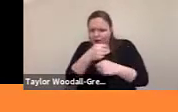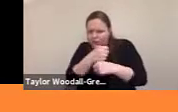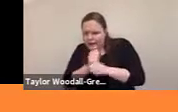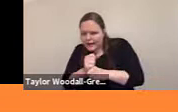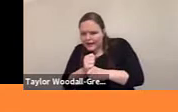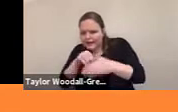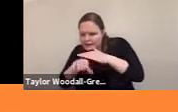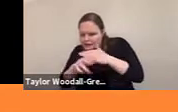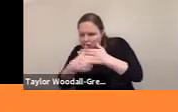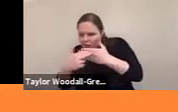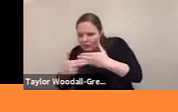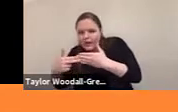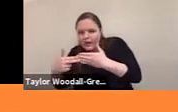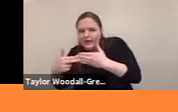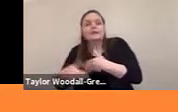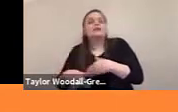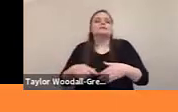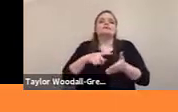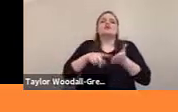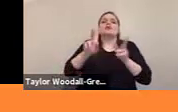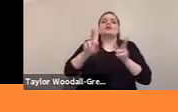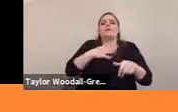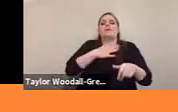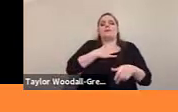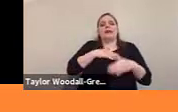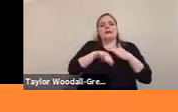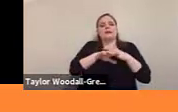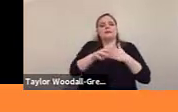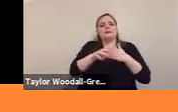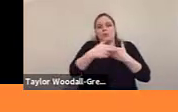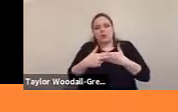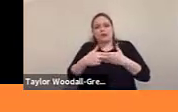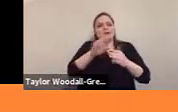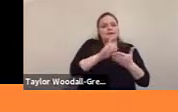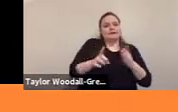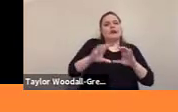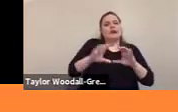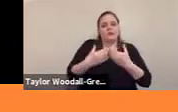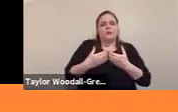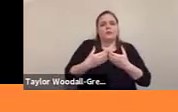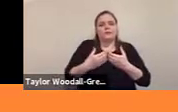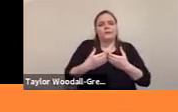check out my accessible branding and design course. And since you attended this talk,